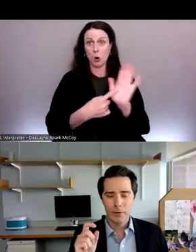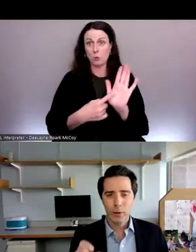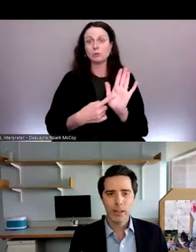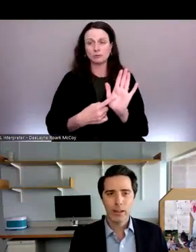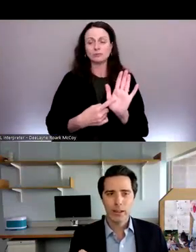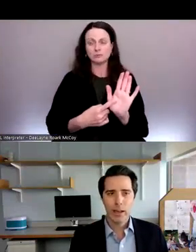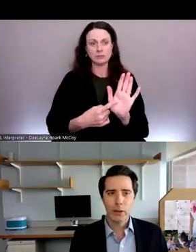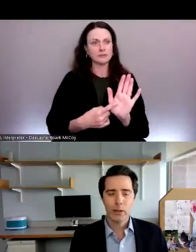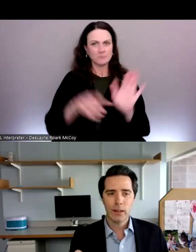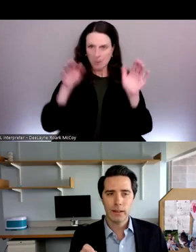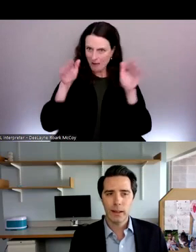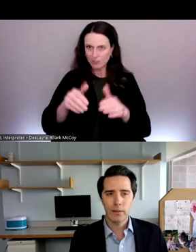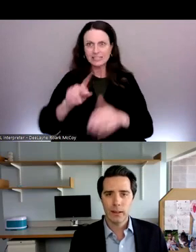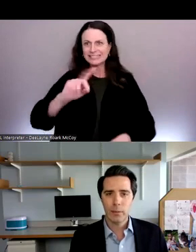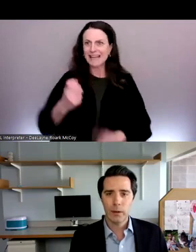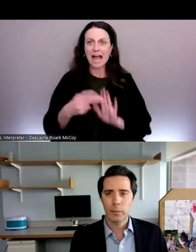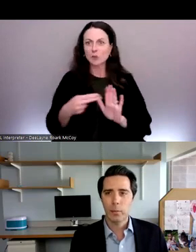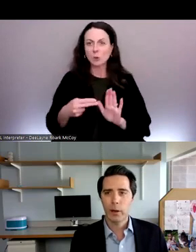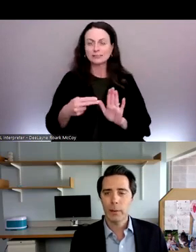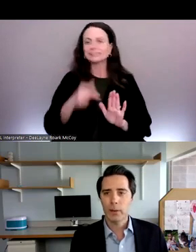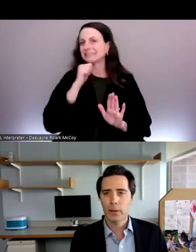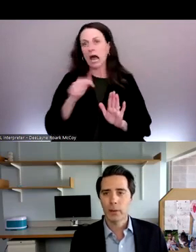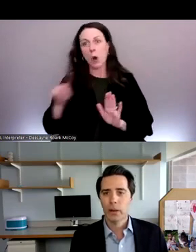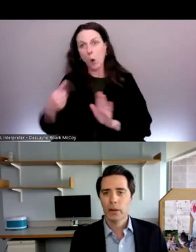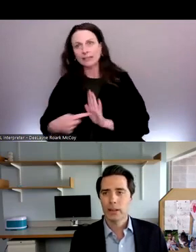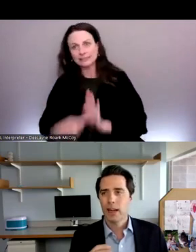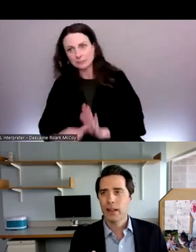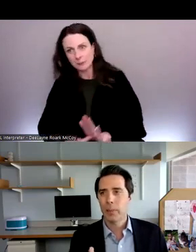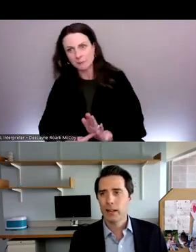it's focusing on the diagnosis instead